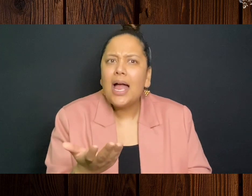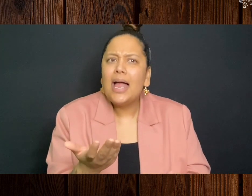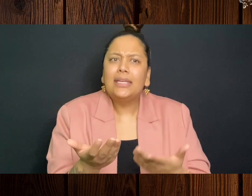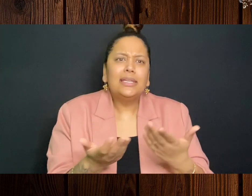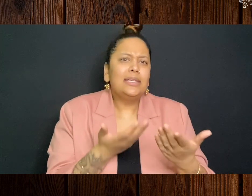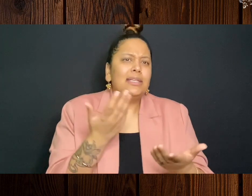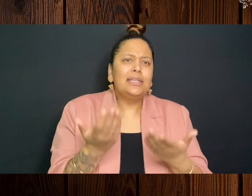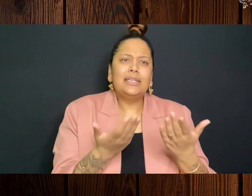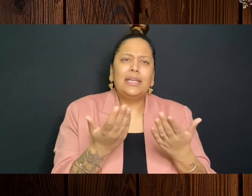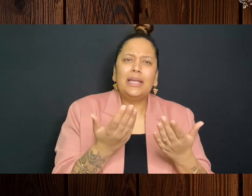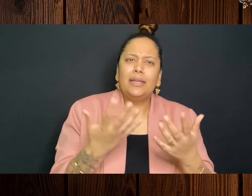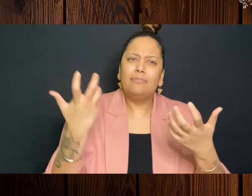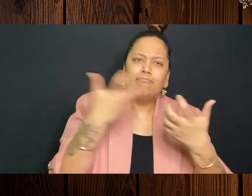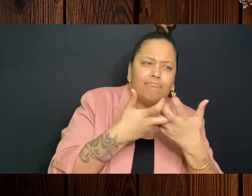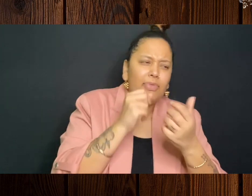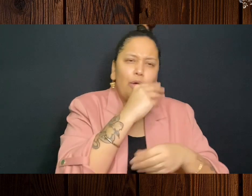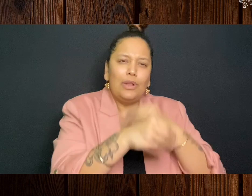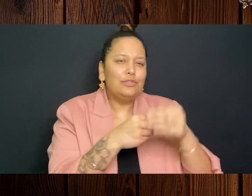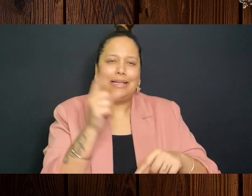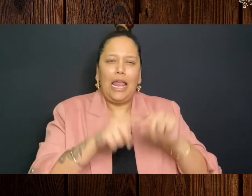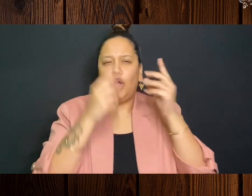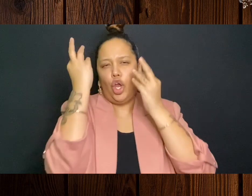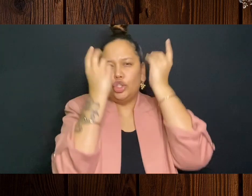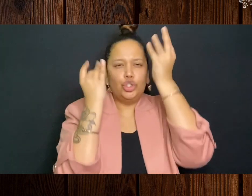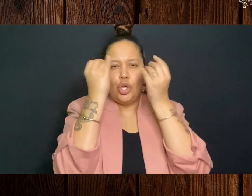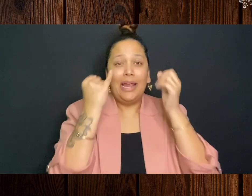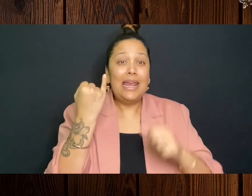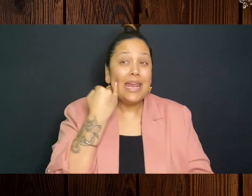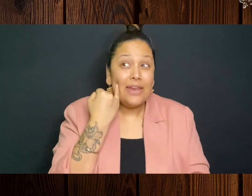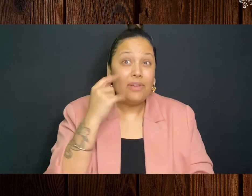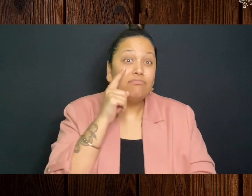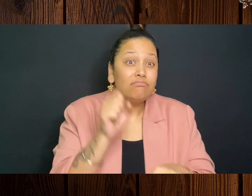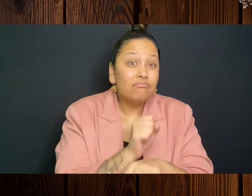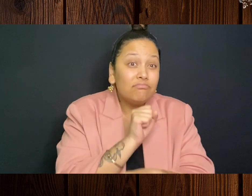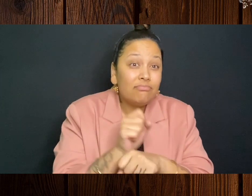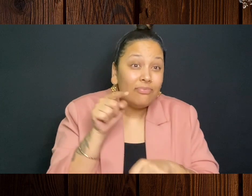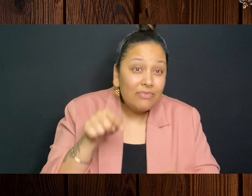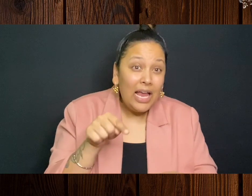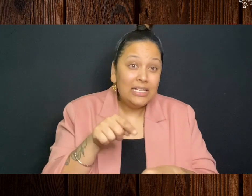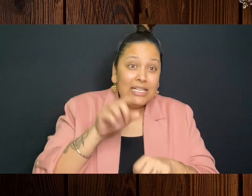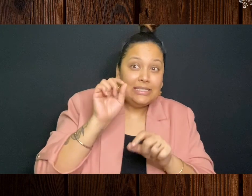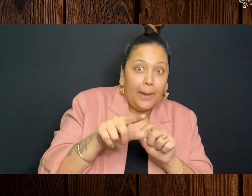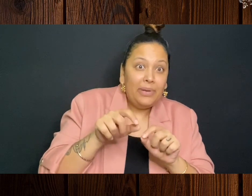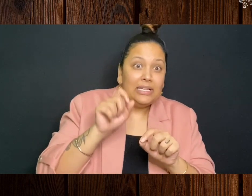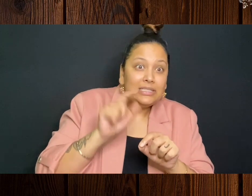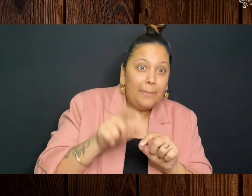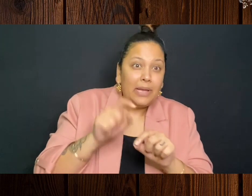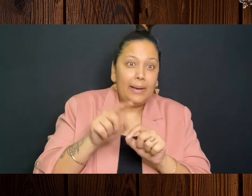embedded in that tradition, they can't consider. It if it's tapping too much into modernising music. We can't